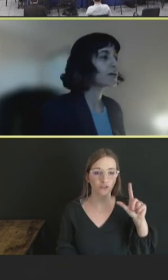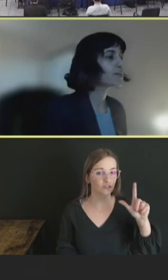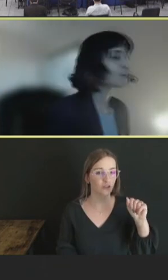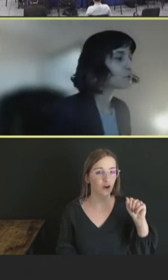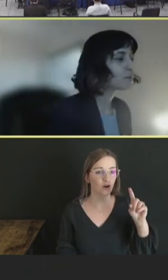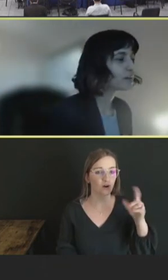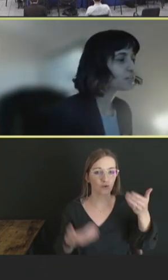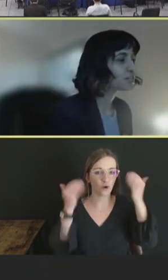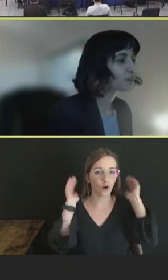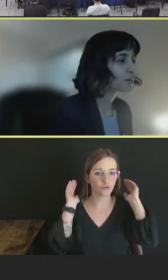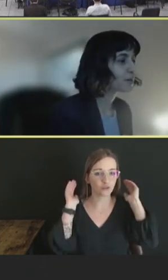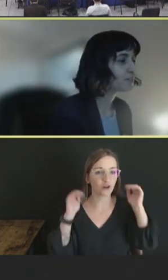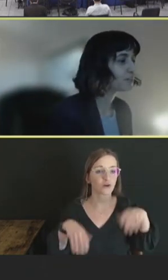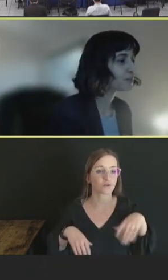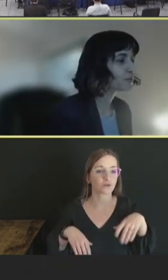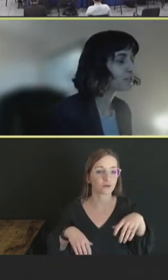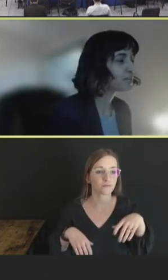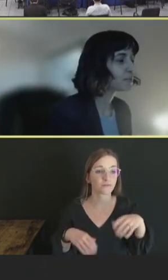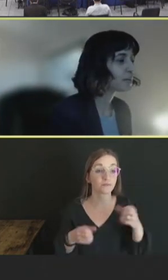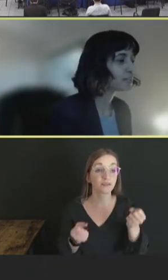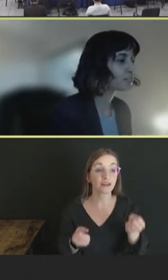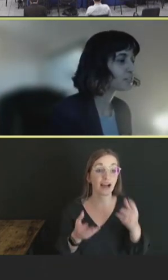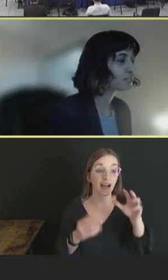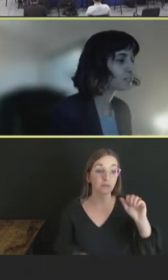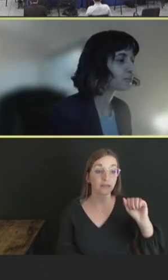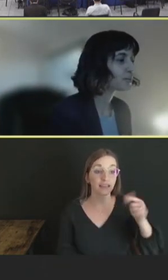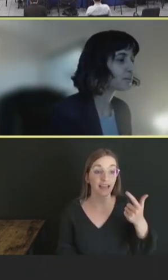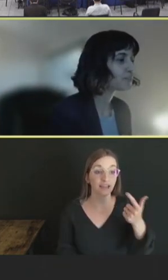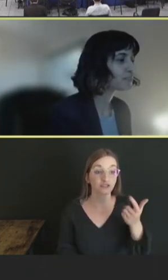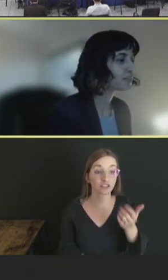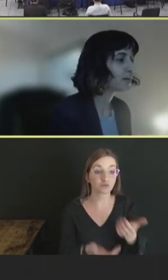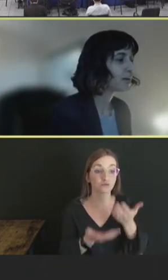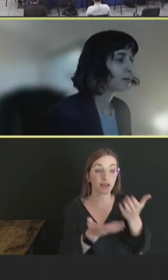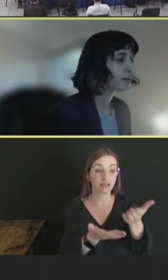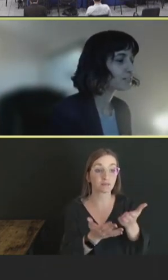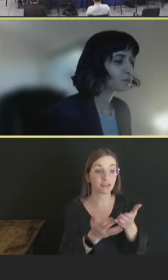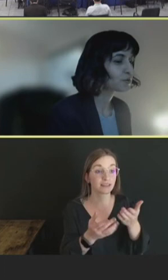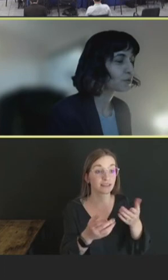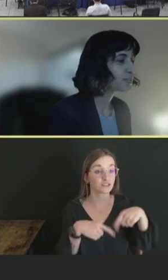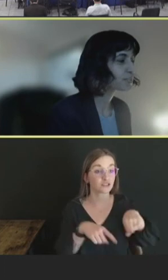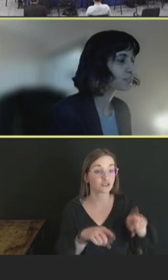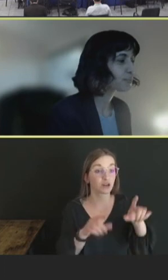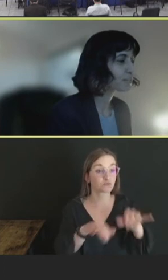The number of antigens recommended by a routine immunization during infancy has increased in the